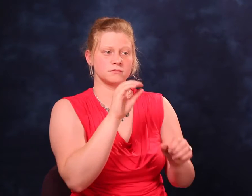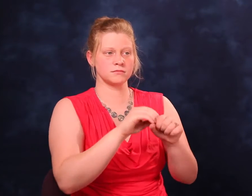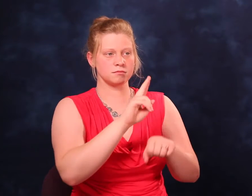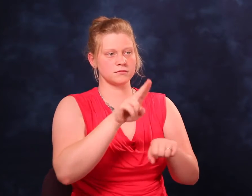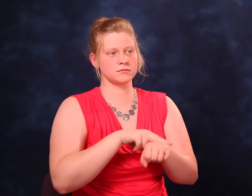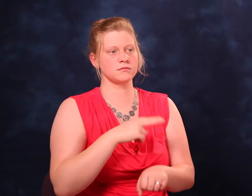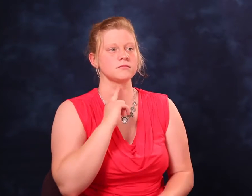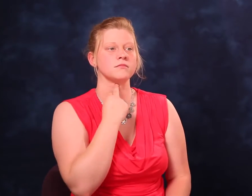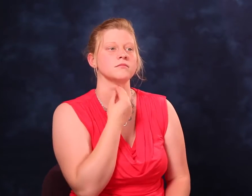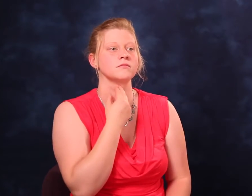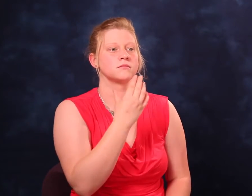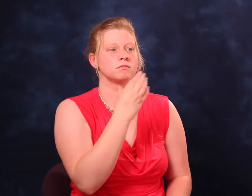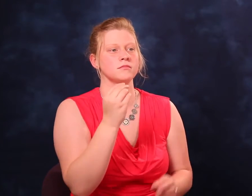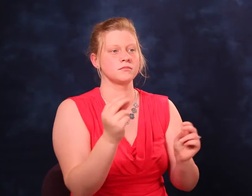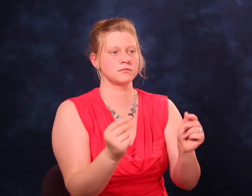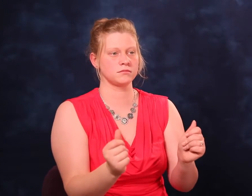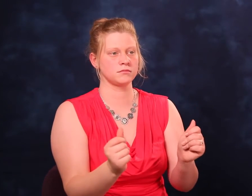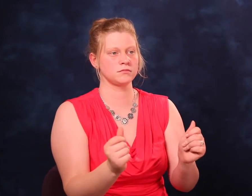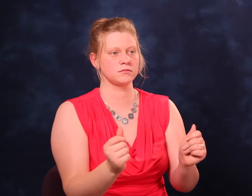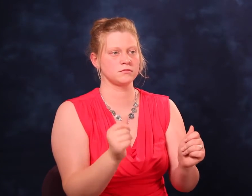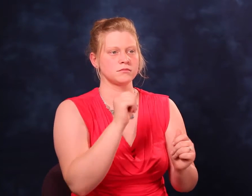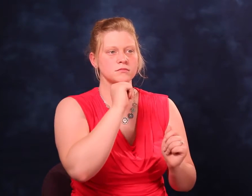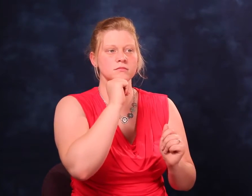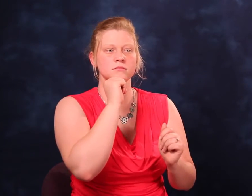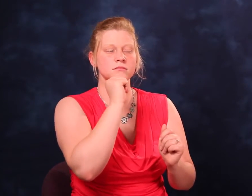Speak in a normal tone and speed.